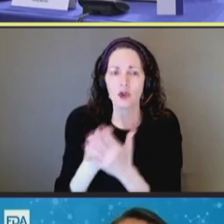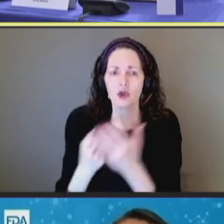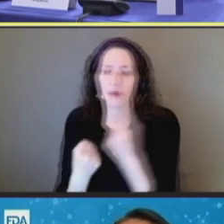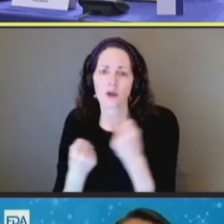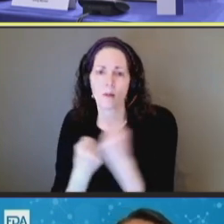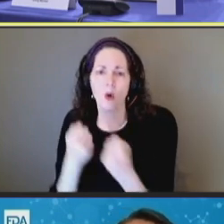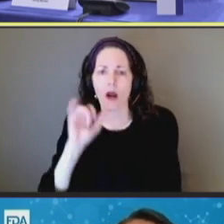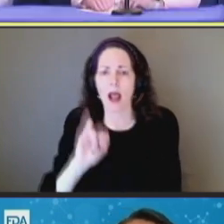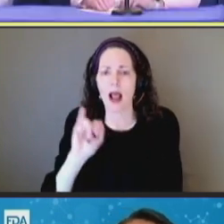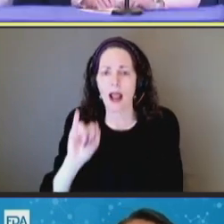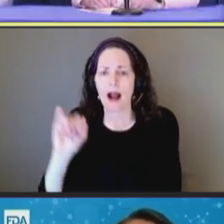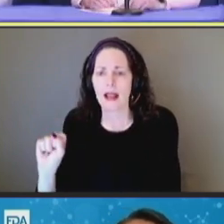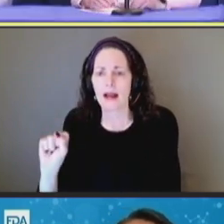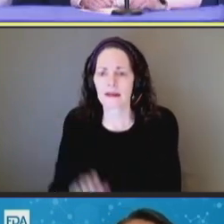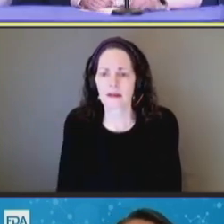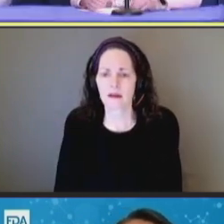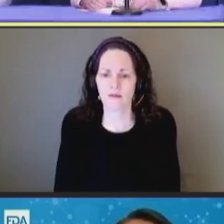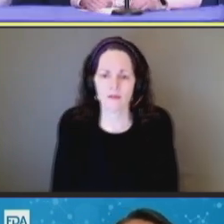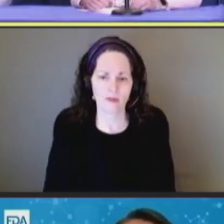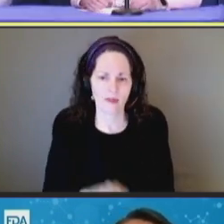Rebecca Coyle: That's a great question. I actually think Shannon could be helpful with